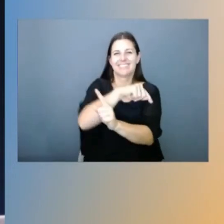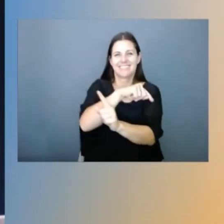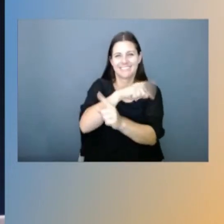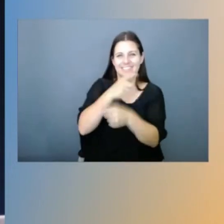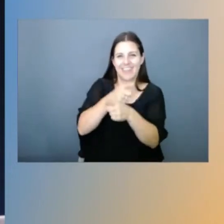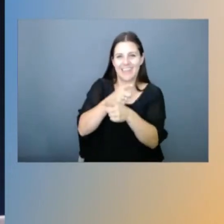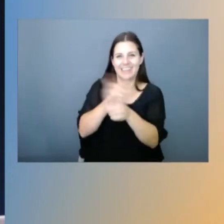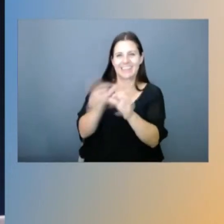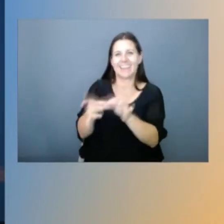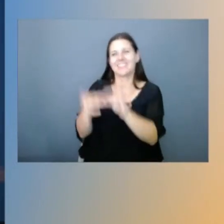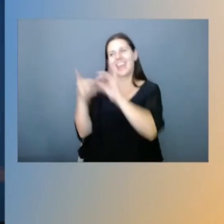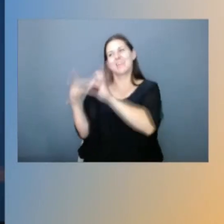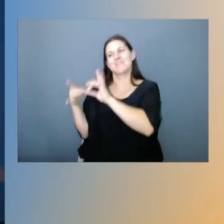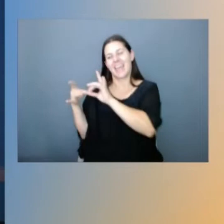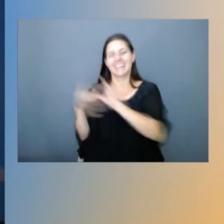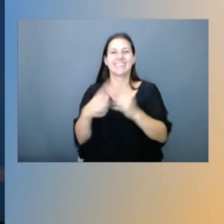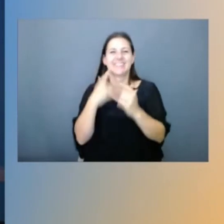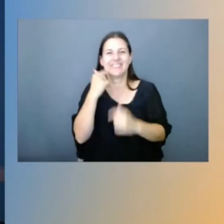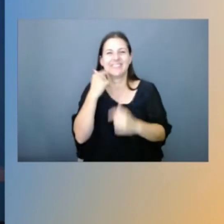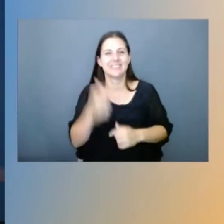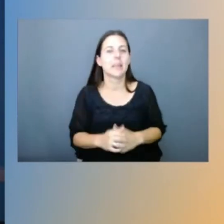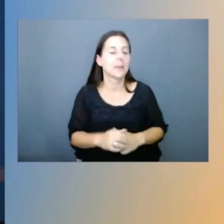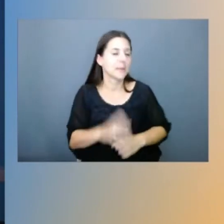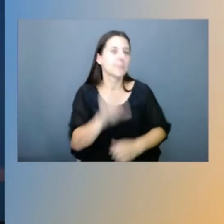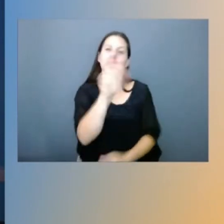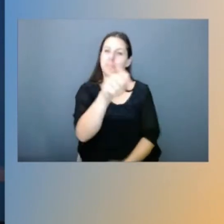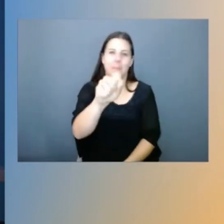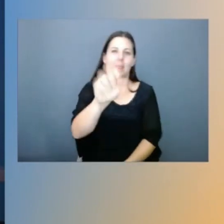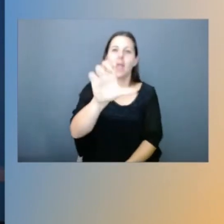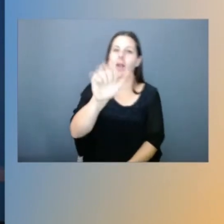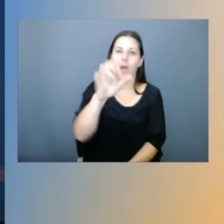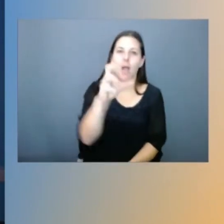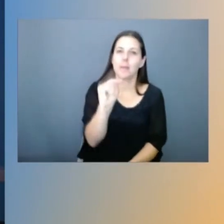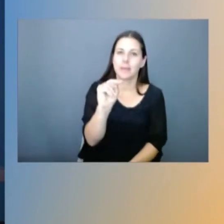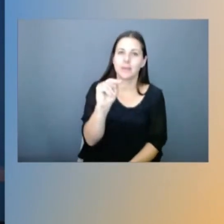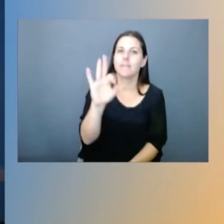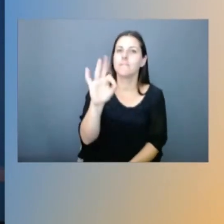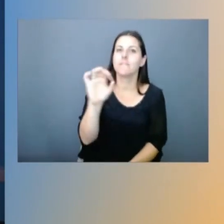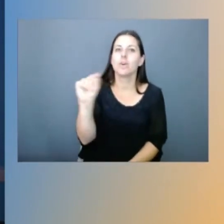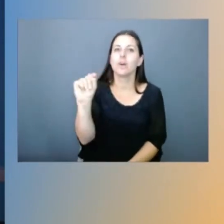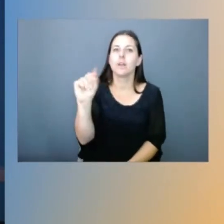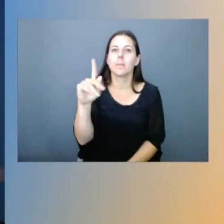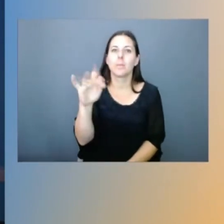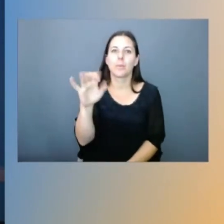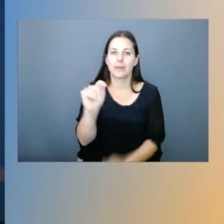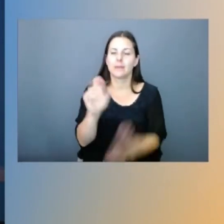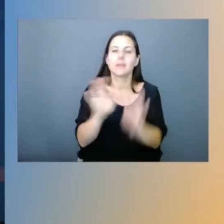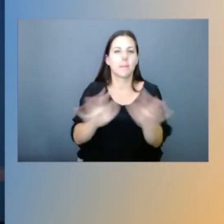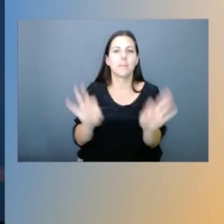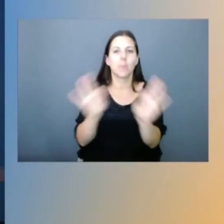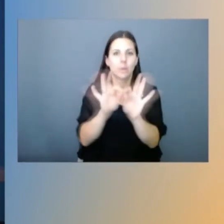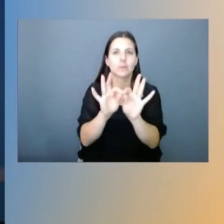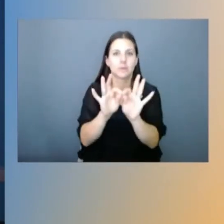Yeah, so carbon footprint has been very important and has been gaining a lot of momentum, I would say,